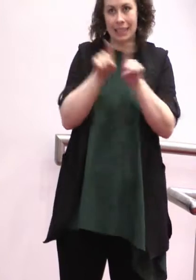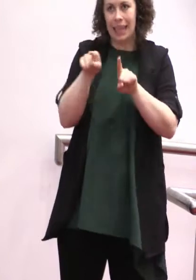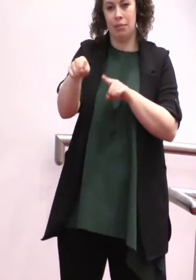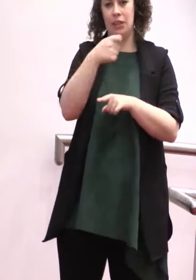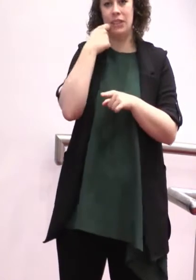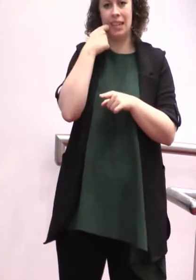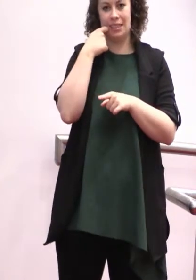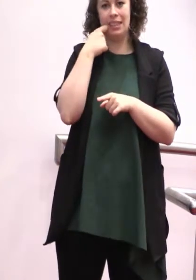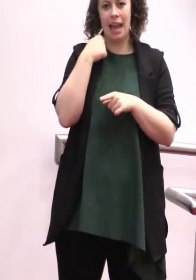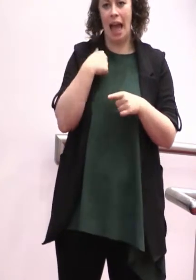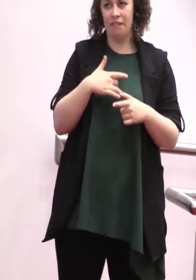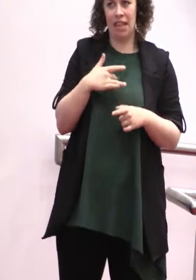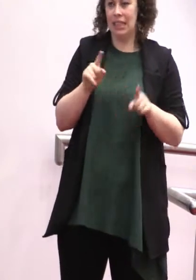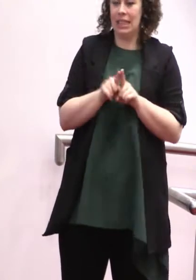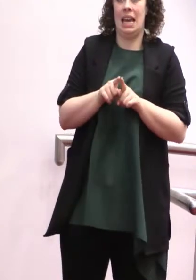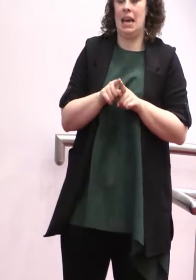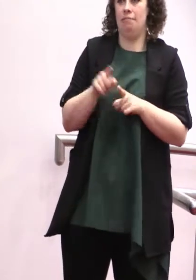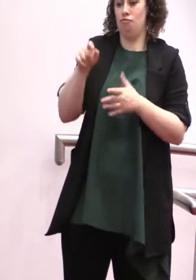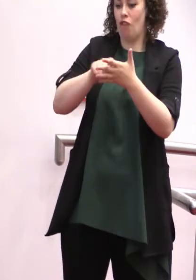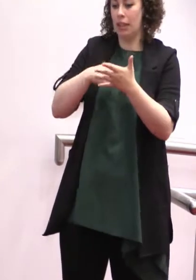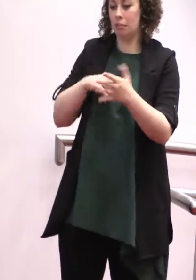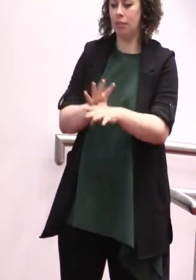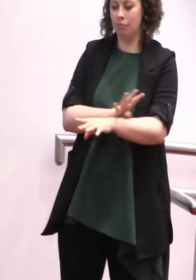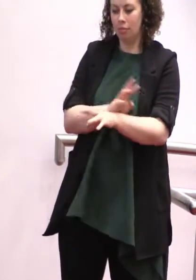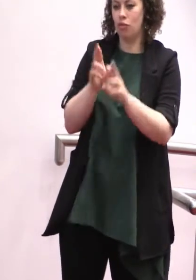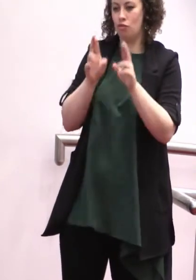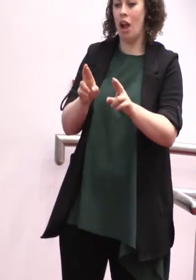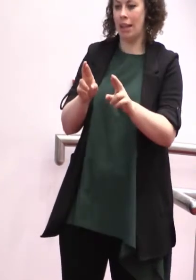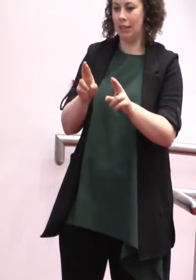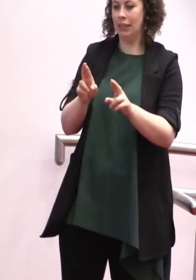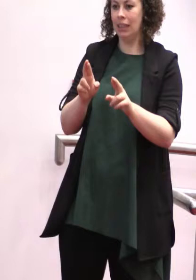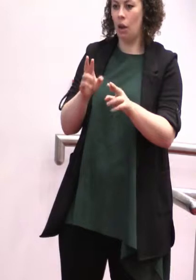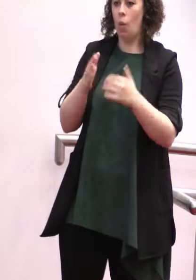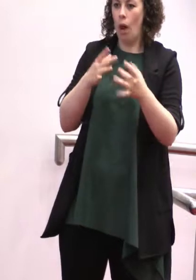is what I found make me the most powerless in this